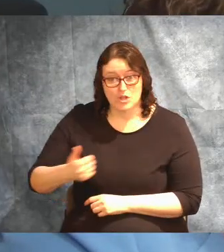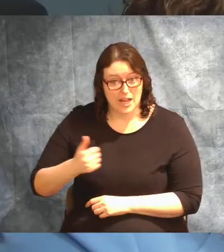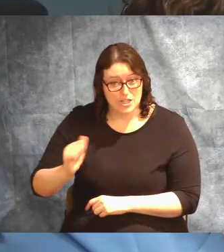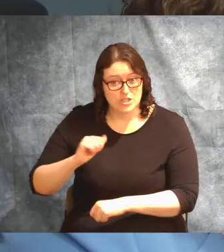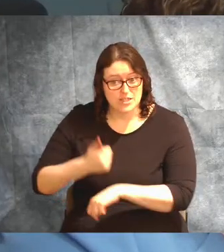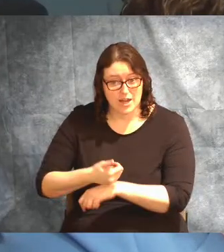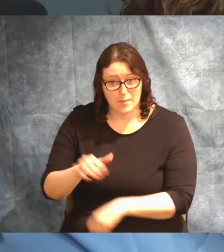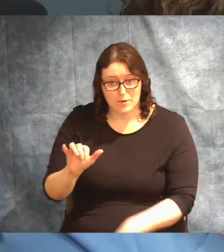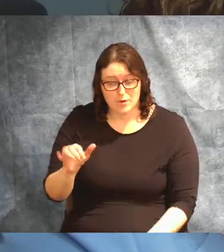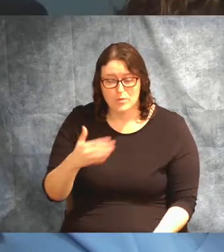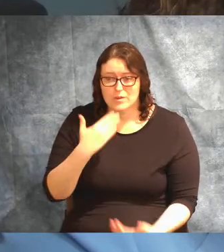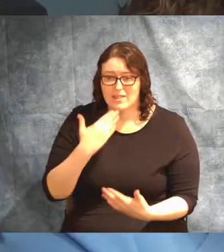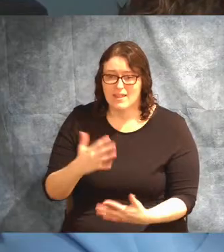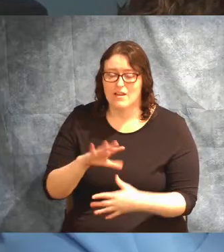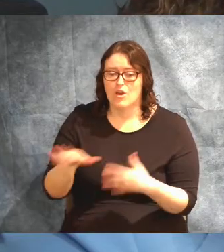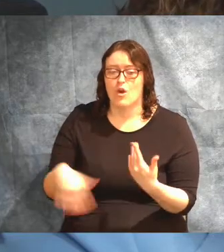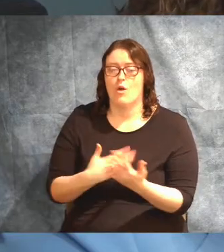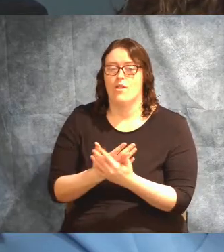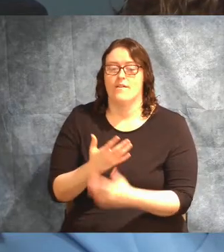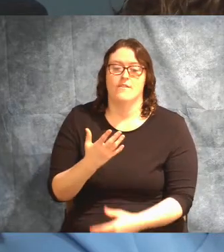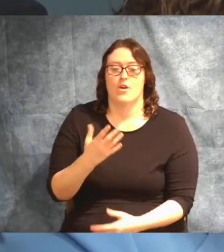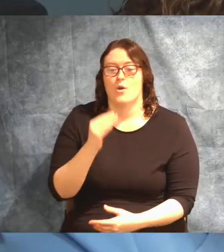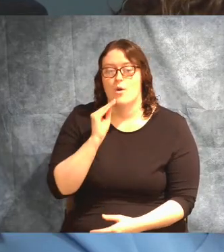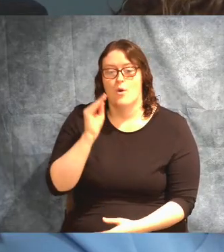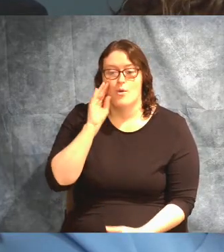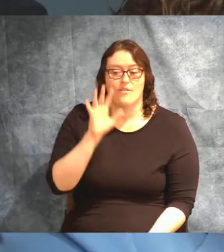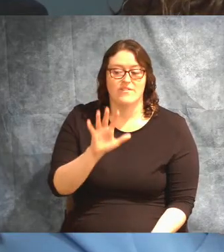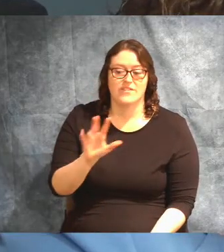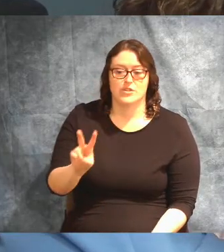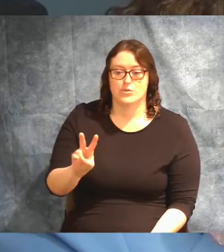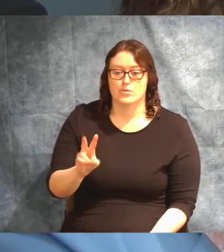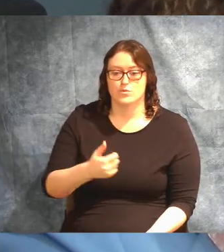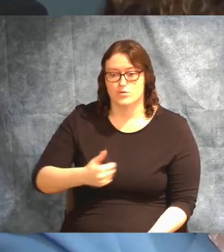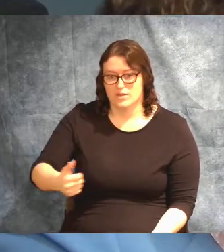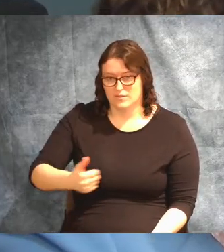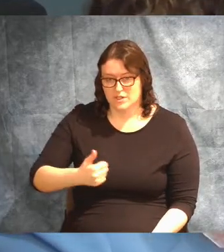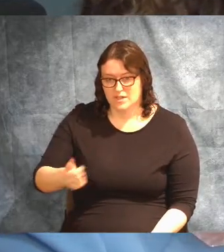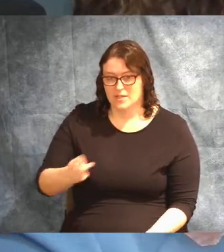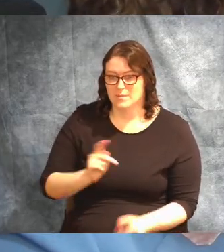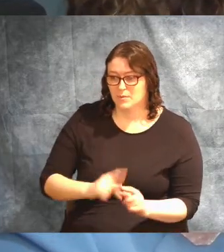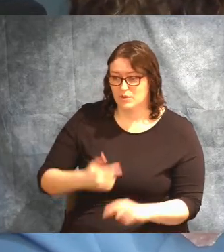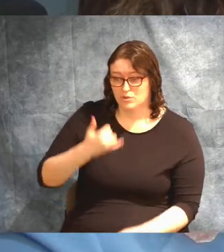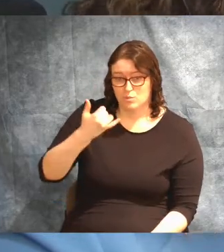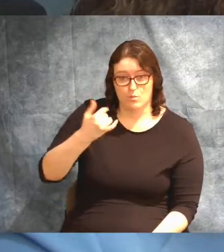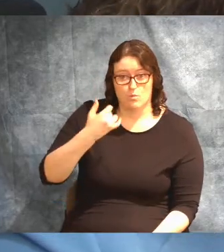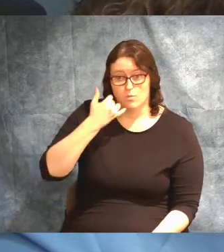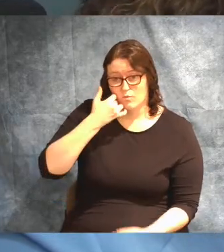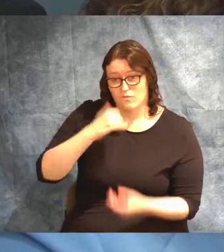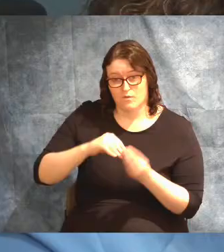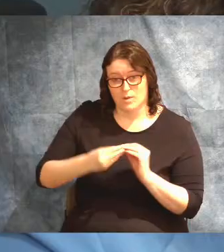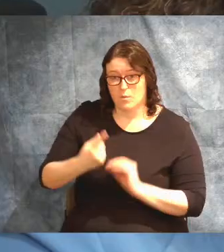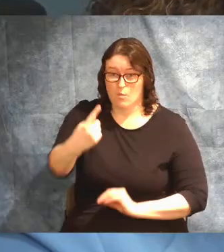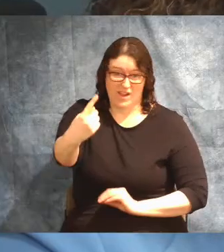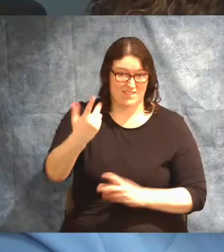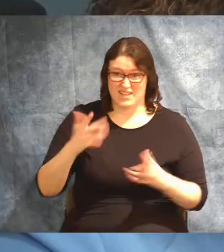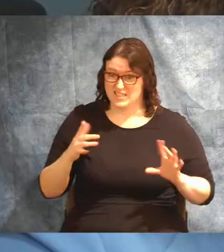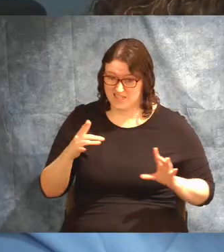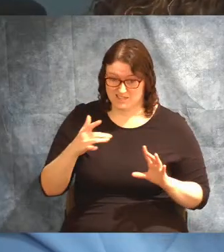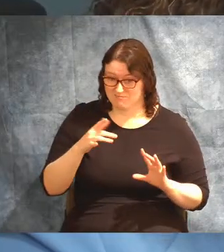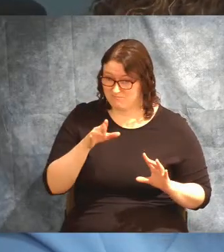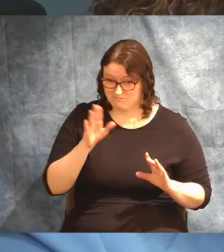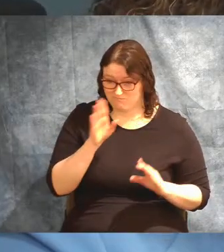all of home 52 transportation. People call one number sort of metro and meals on wheels.